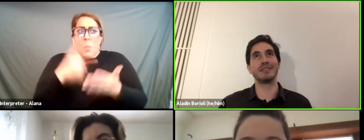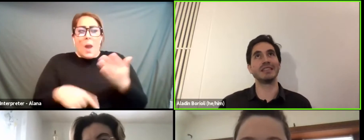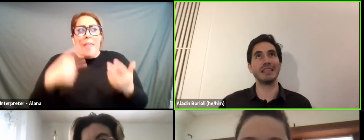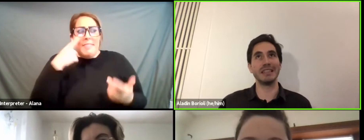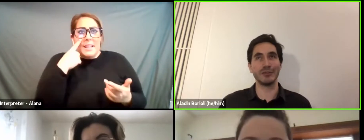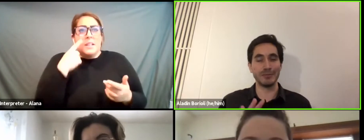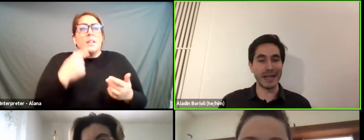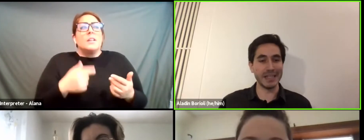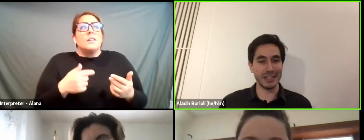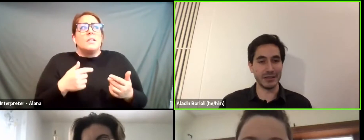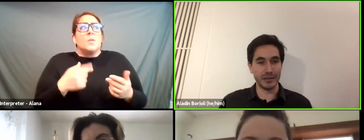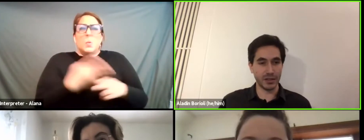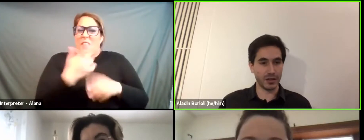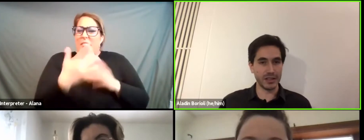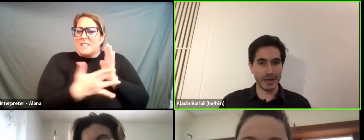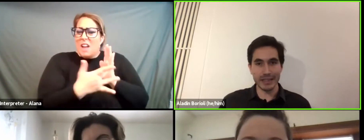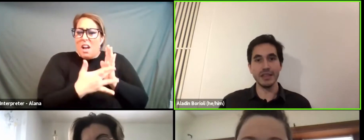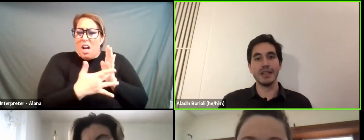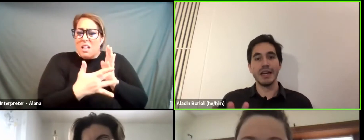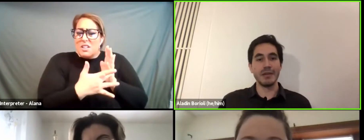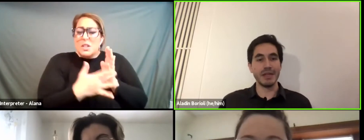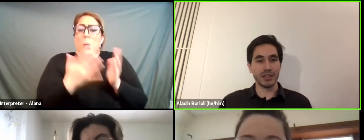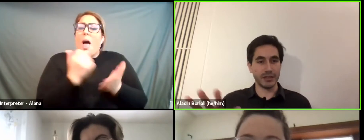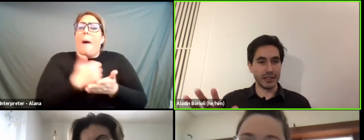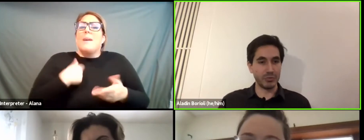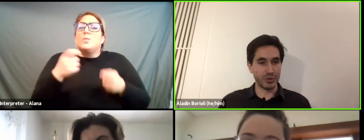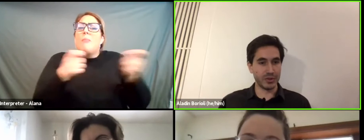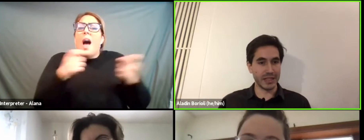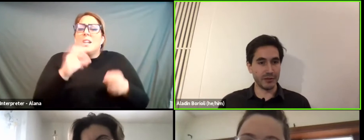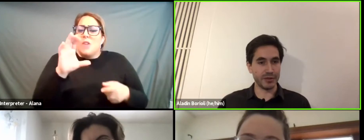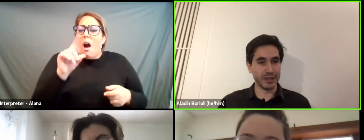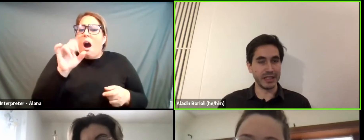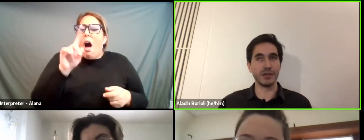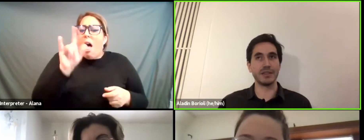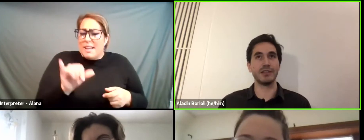the idea of managing the colony better and being sure that you produce enough honey or that you